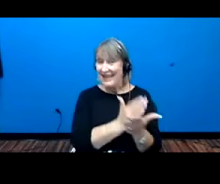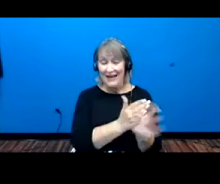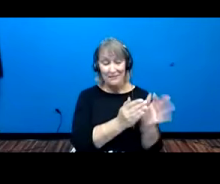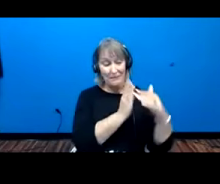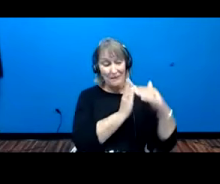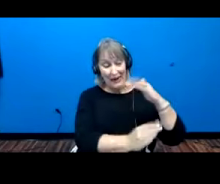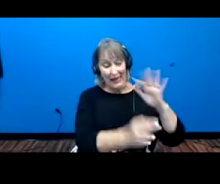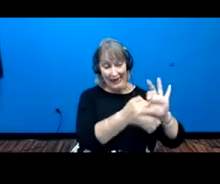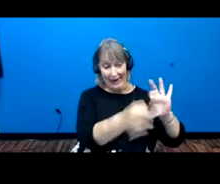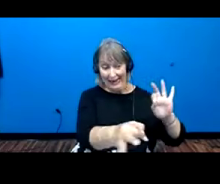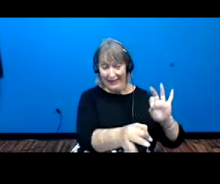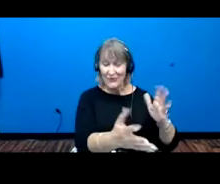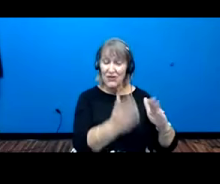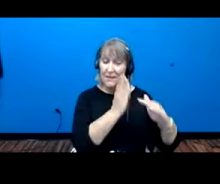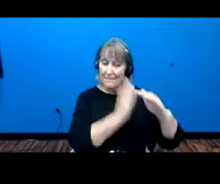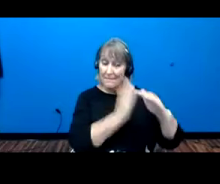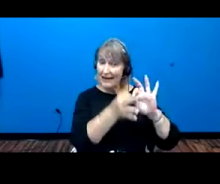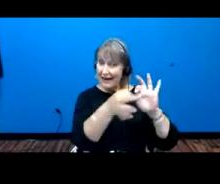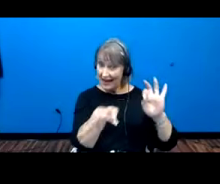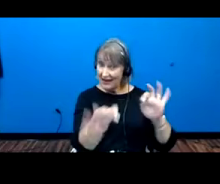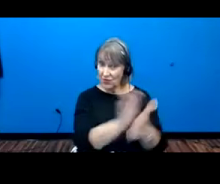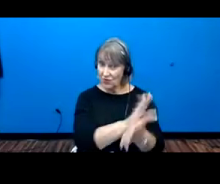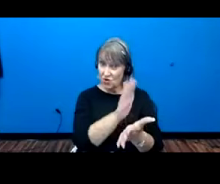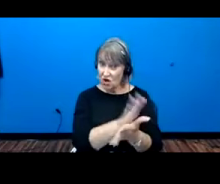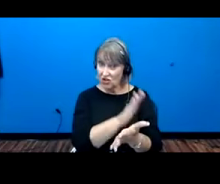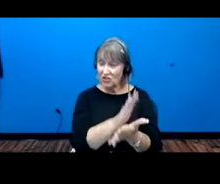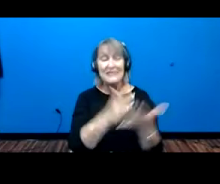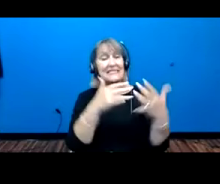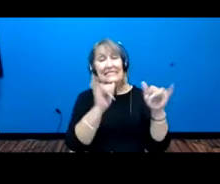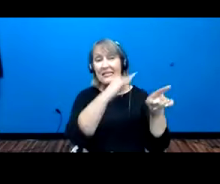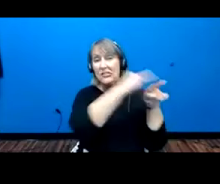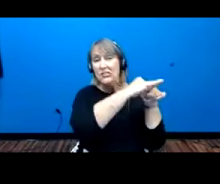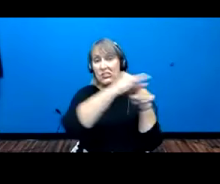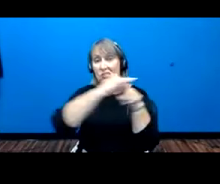You can write plain-language documents that are still at a college level, and a lot of people don't understand that.